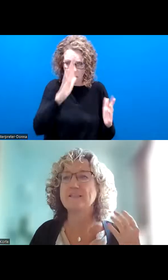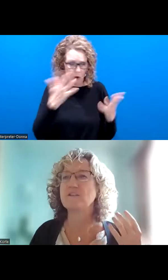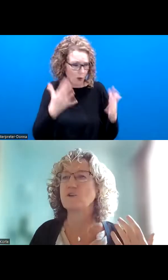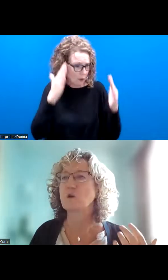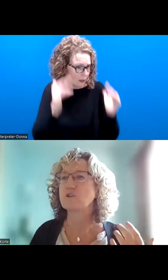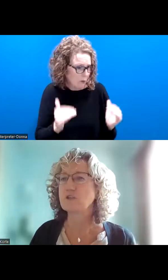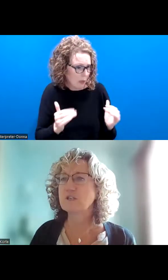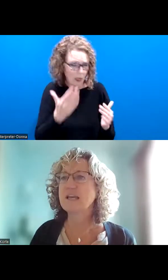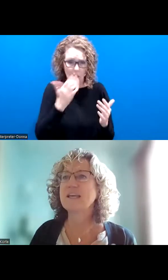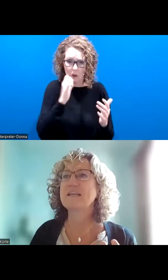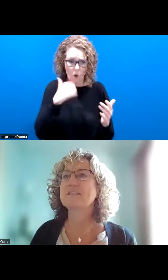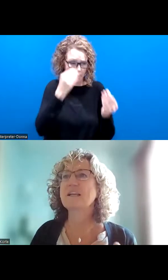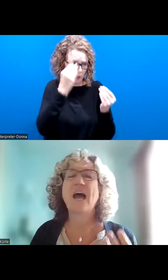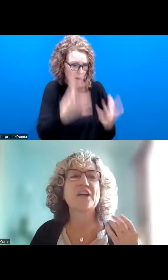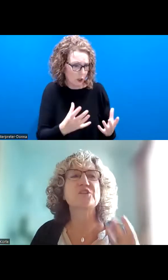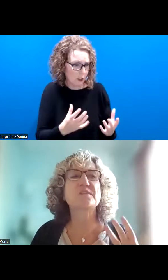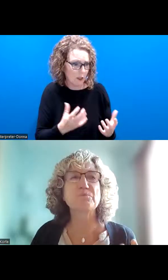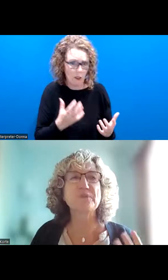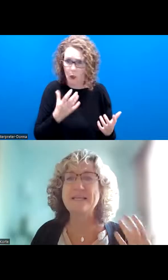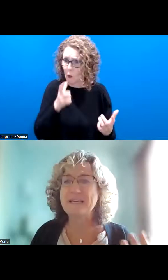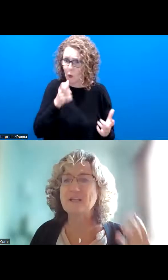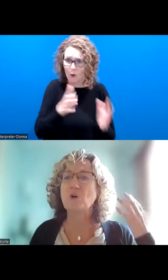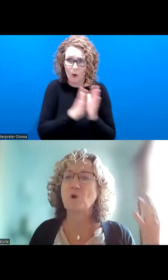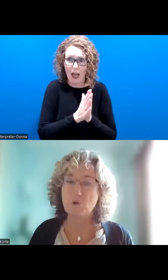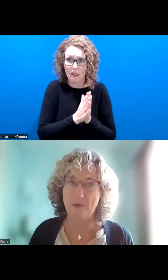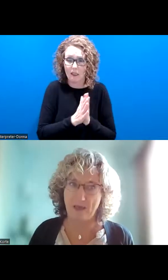will end, and you will begin contributing to the fund. And then